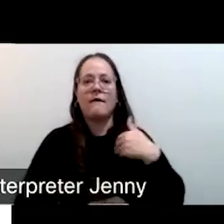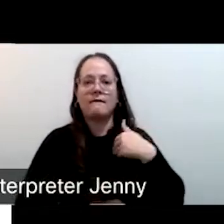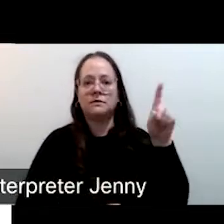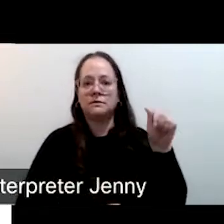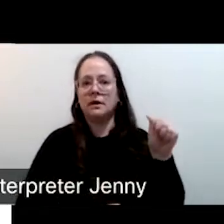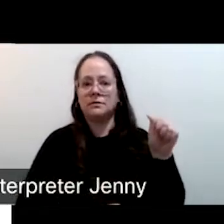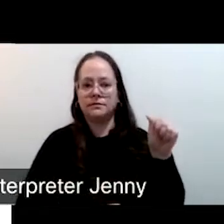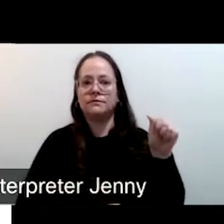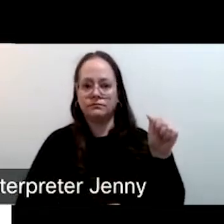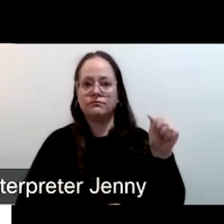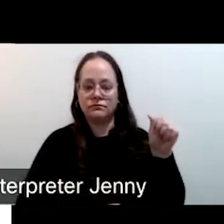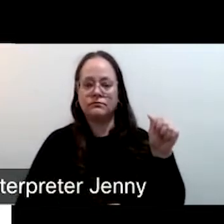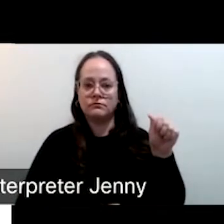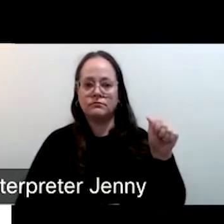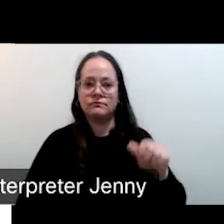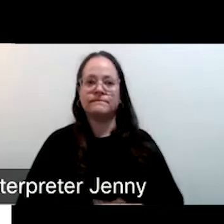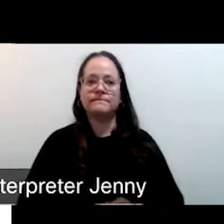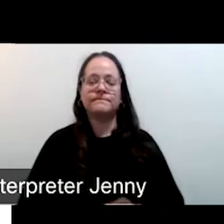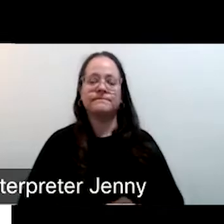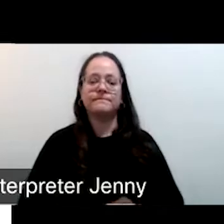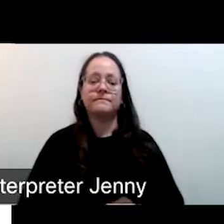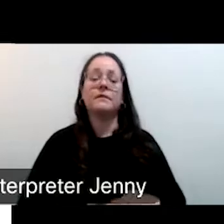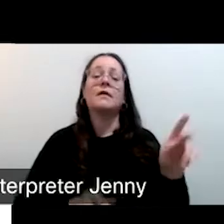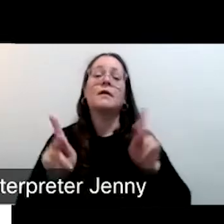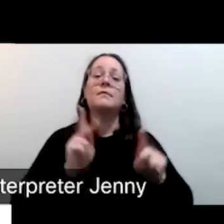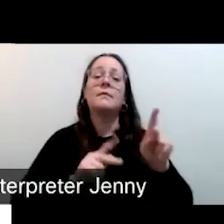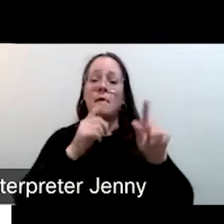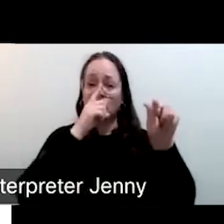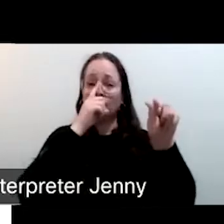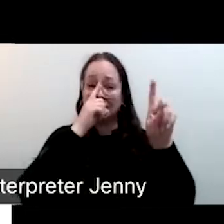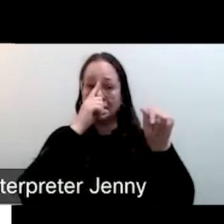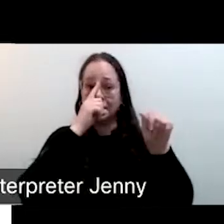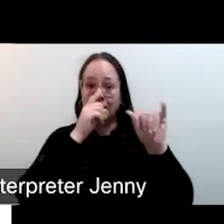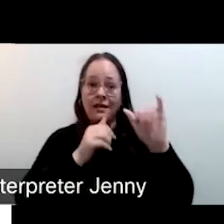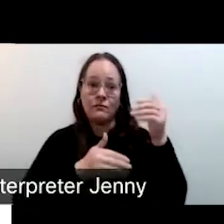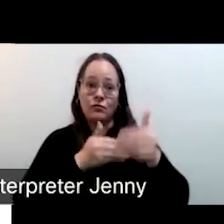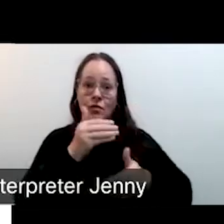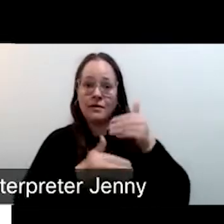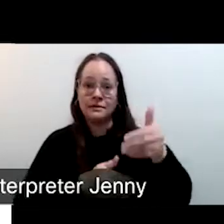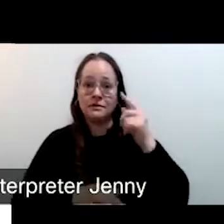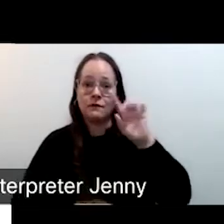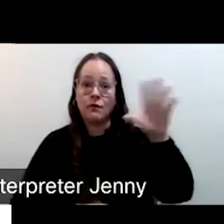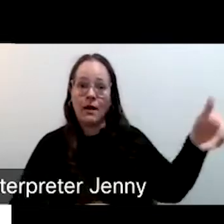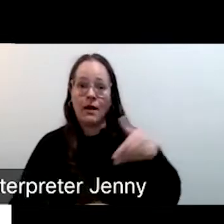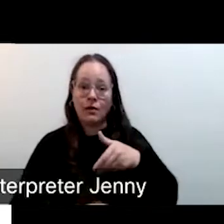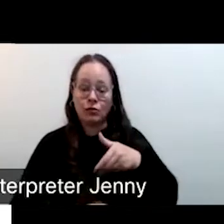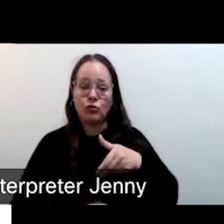For people with disabilities, the process for being hired by the Federal Government